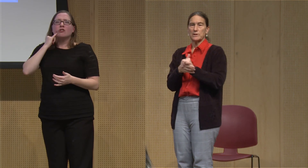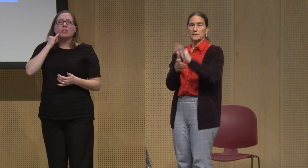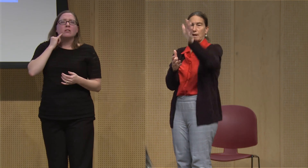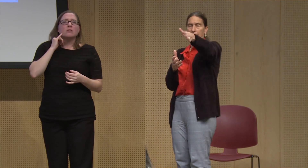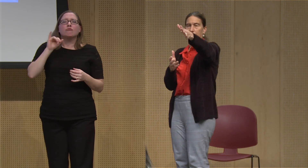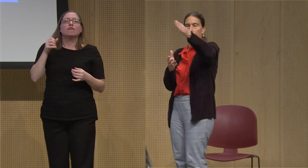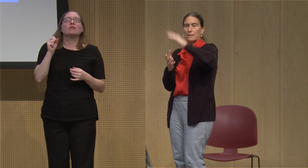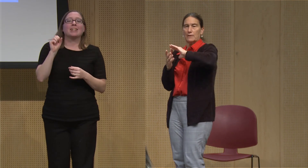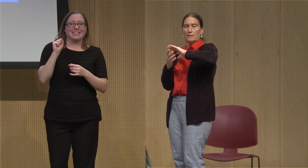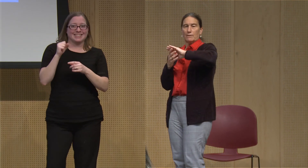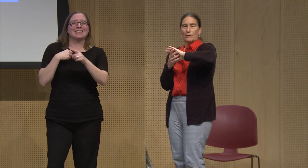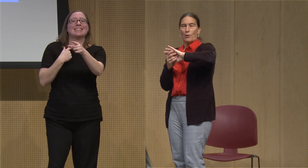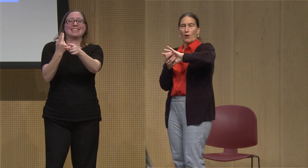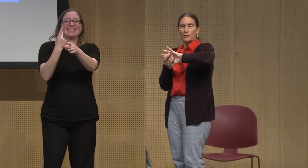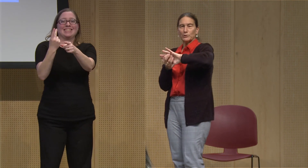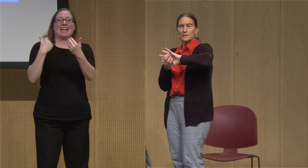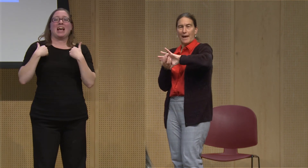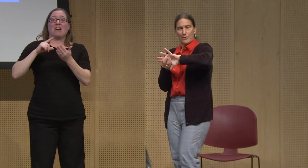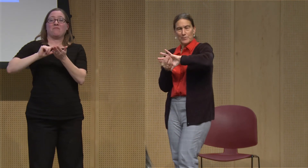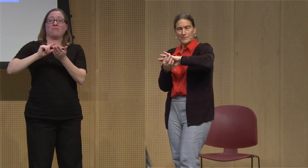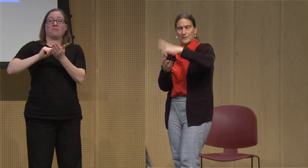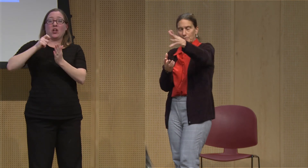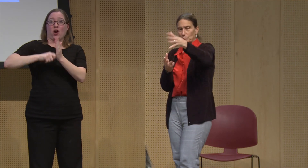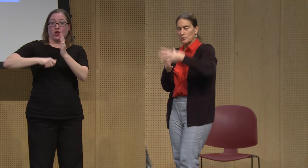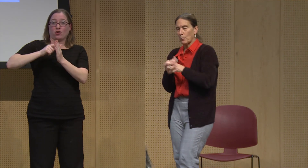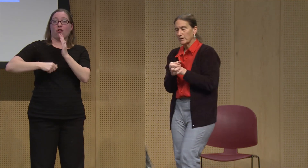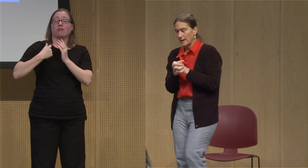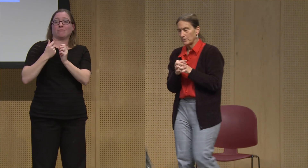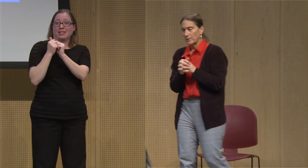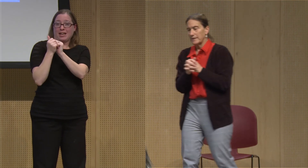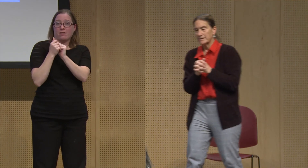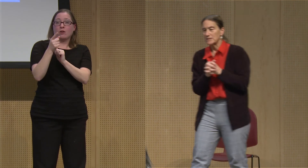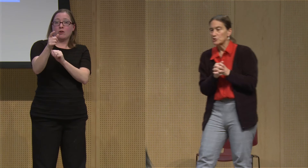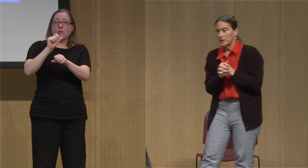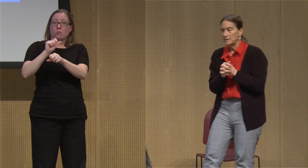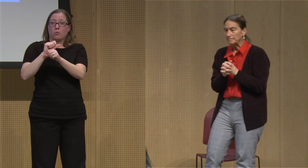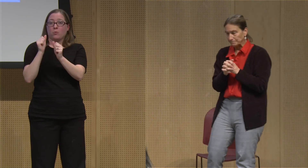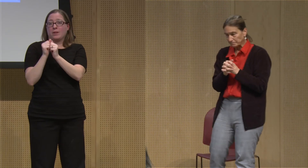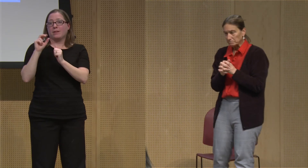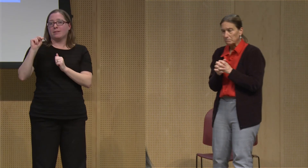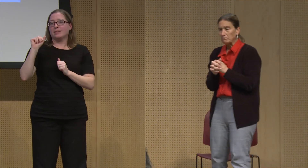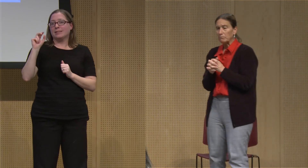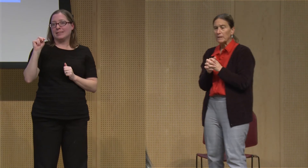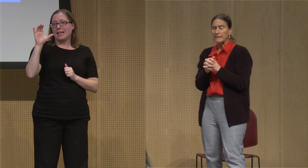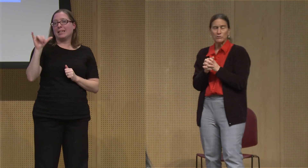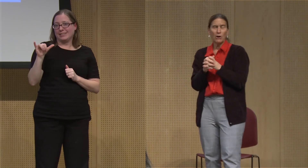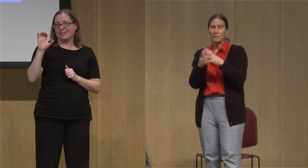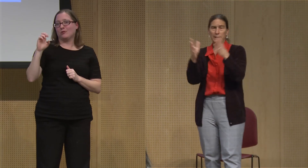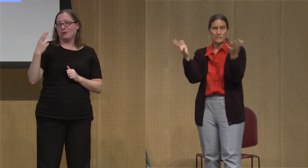JESSICA AND I HAVE AN ARTICLE TOGETHER THAT SHE WORKED ON WITH NANCY CHIN THAT USES,